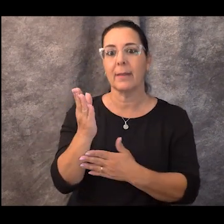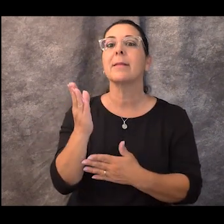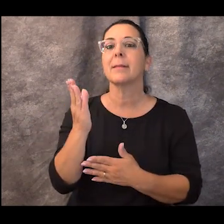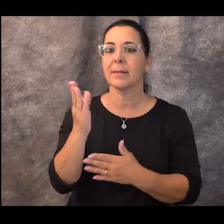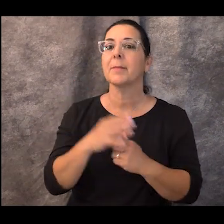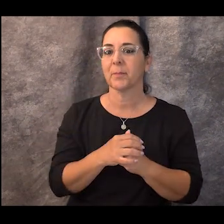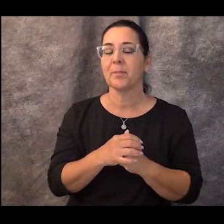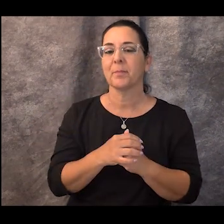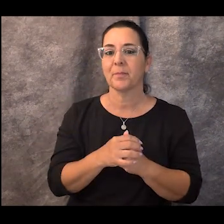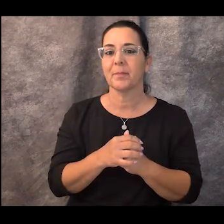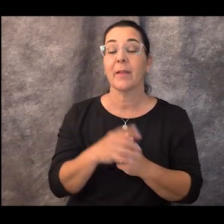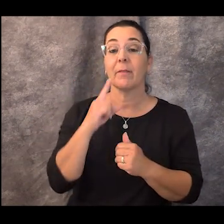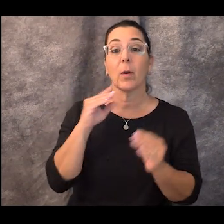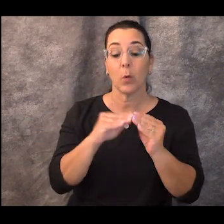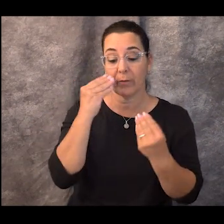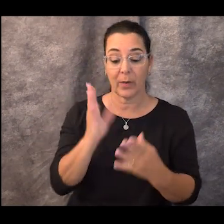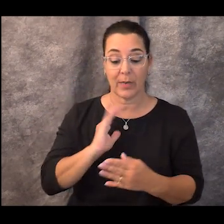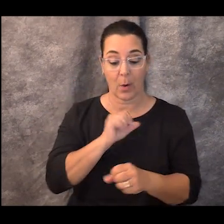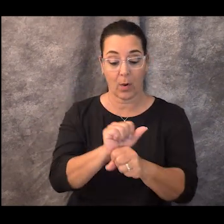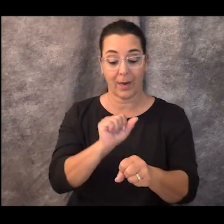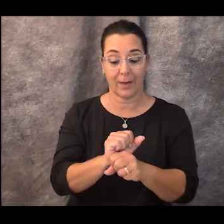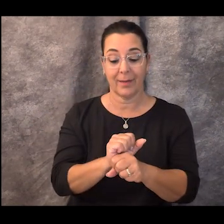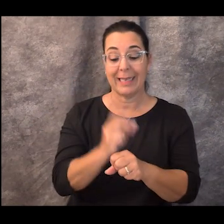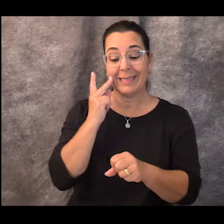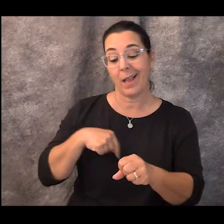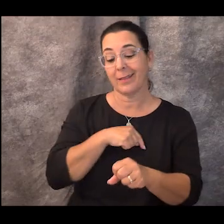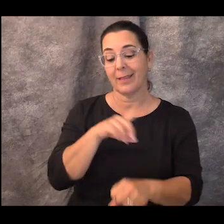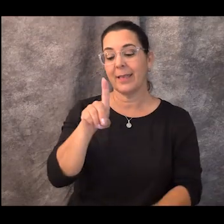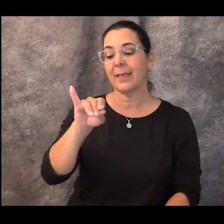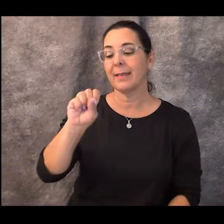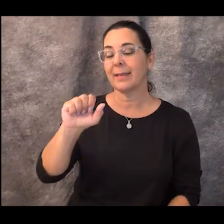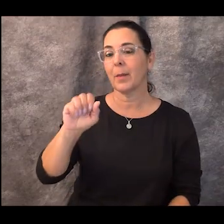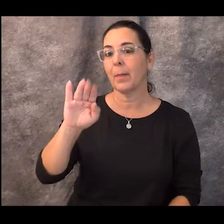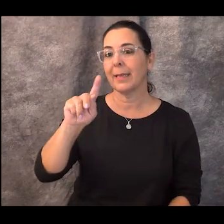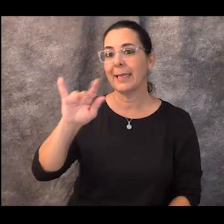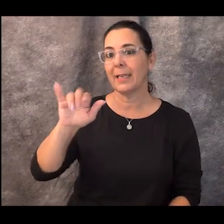For more information on our work, please visit us at disabilityrightsca.org.